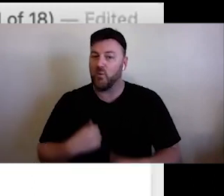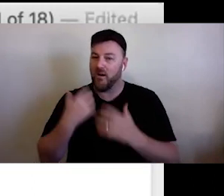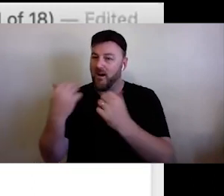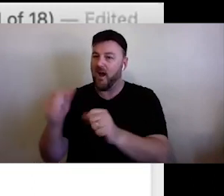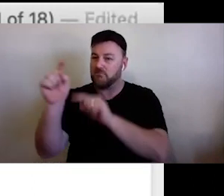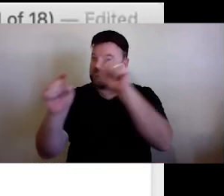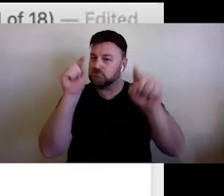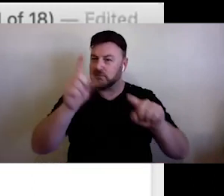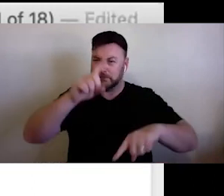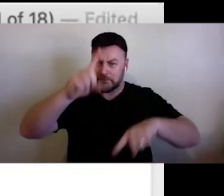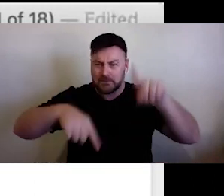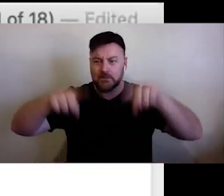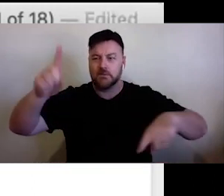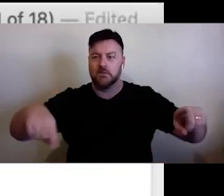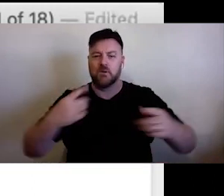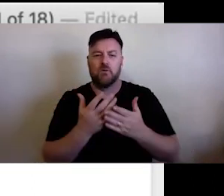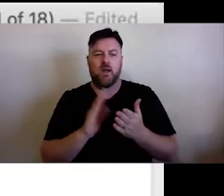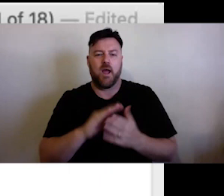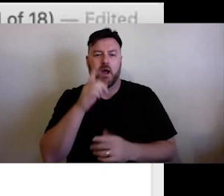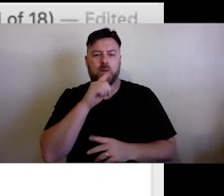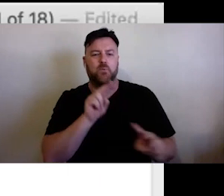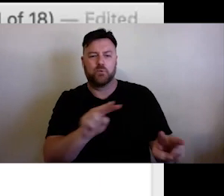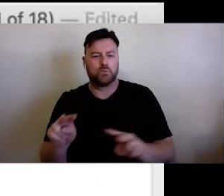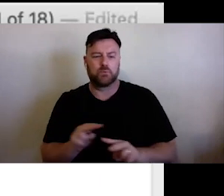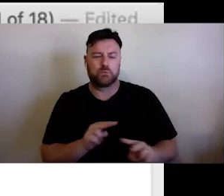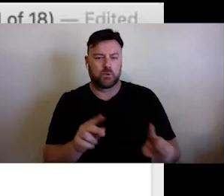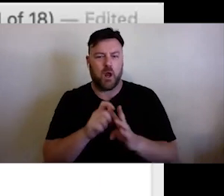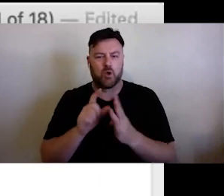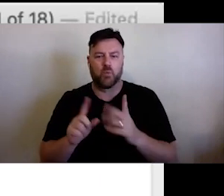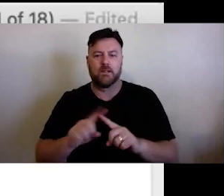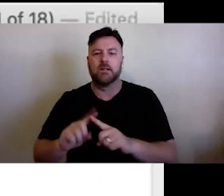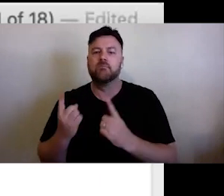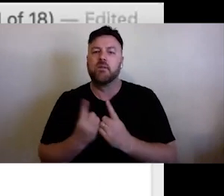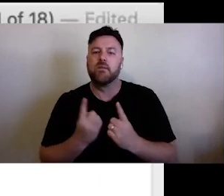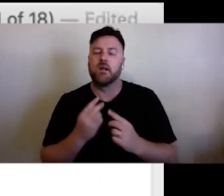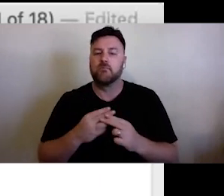together on some of these examples. I'd love to know what you see as